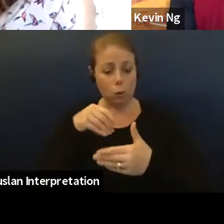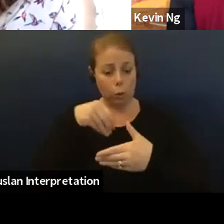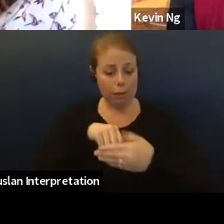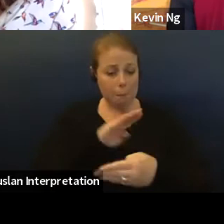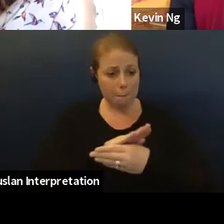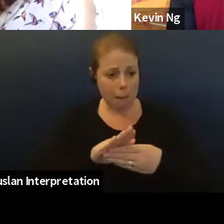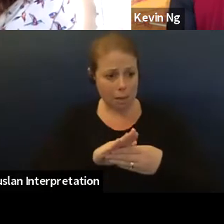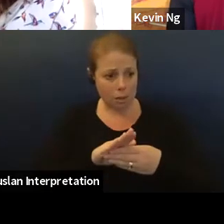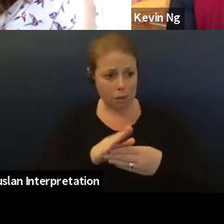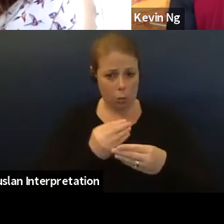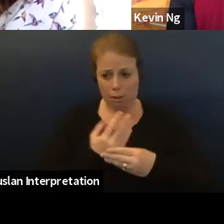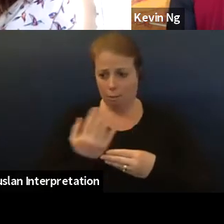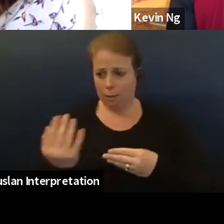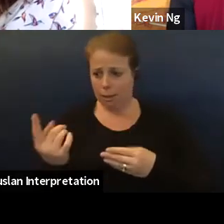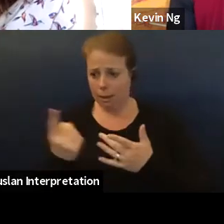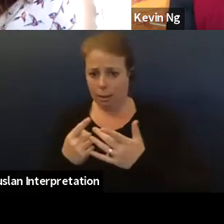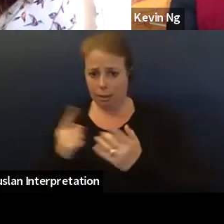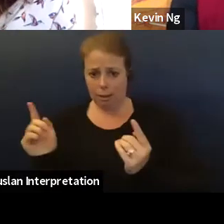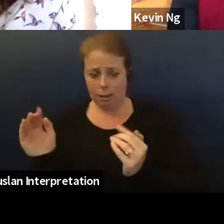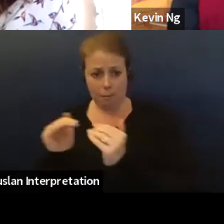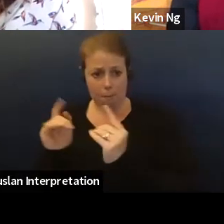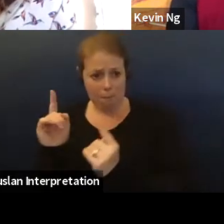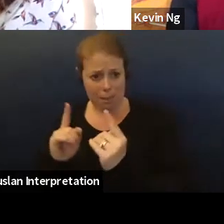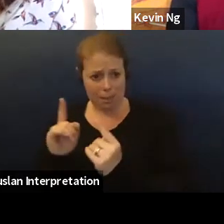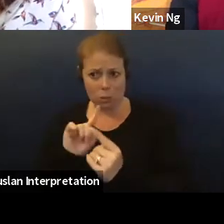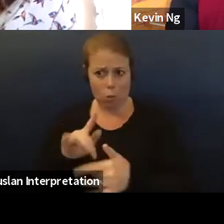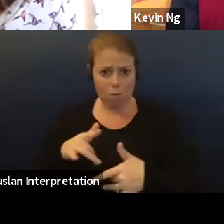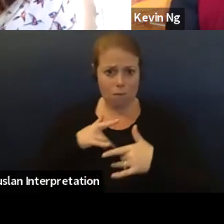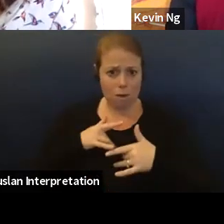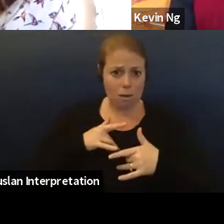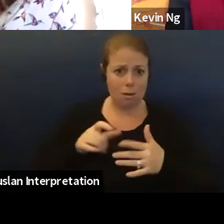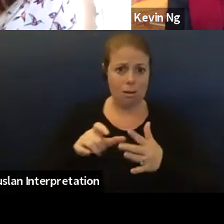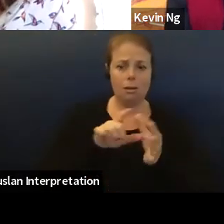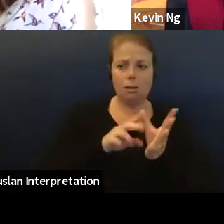It's impossible to know the entirety of the art form that you're assessing.